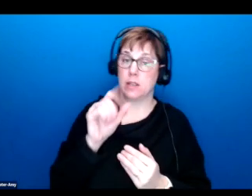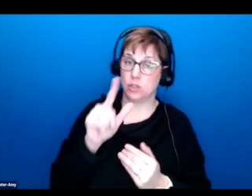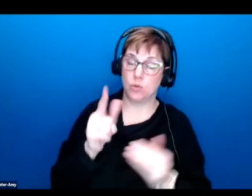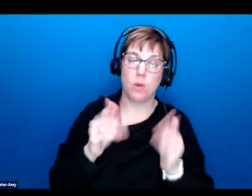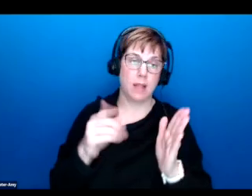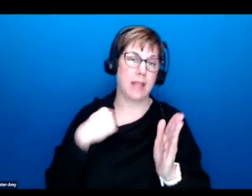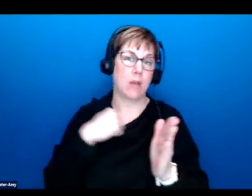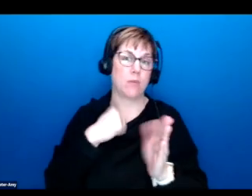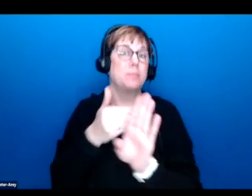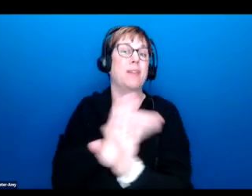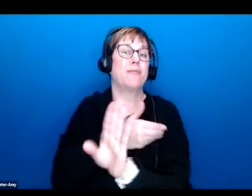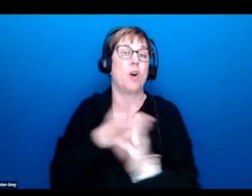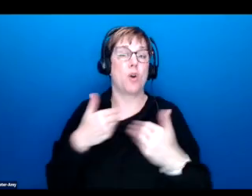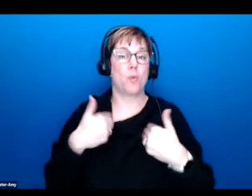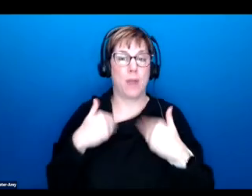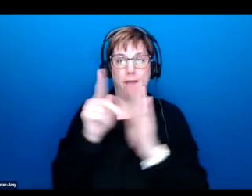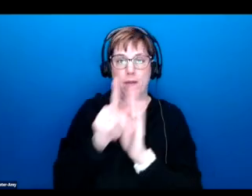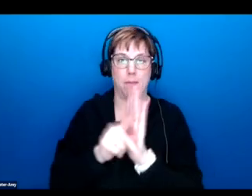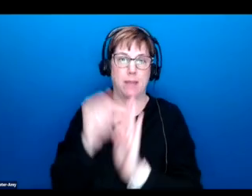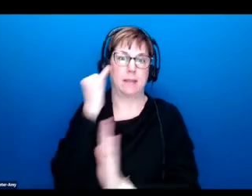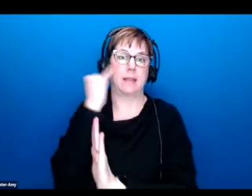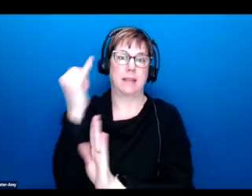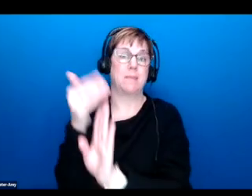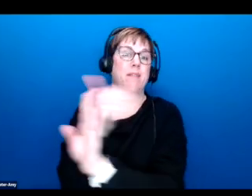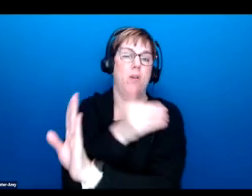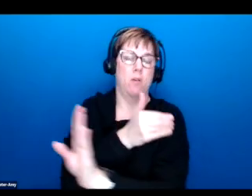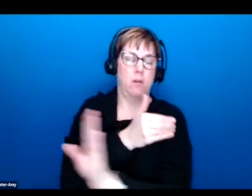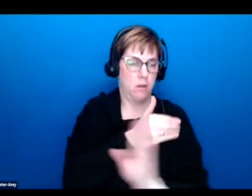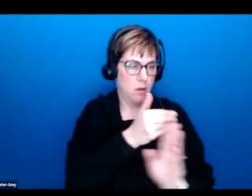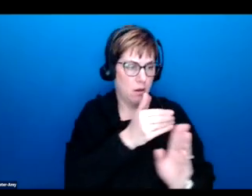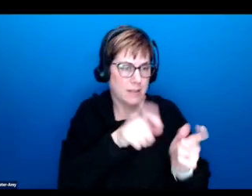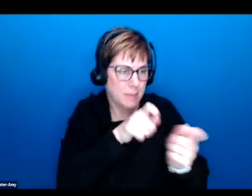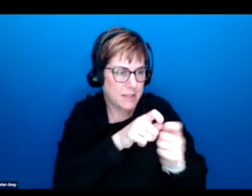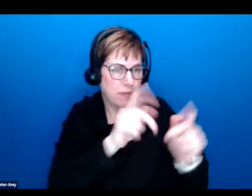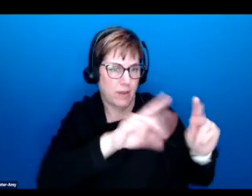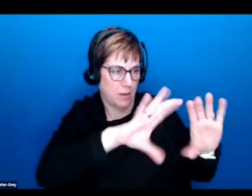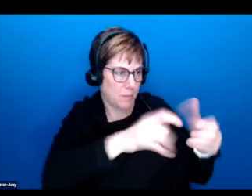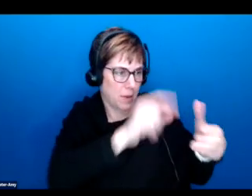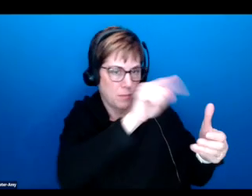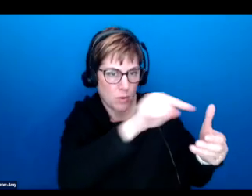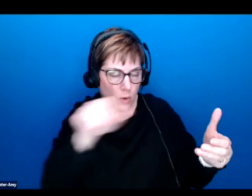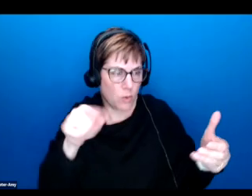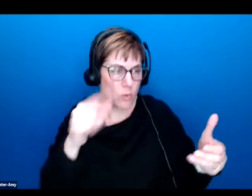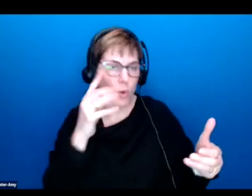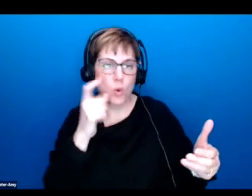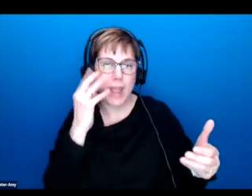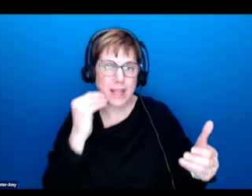before we have a policy idea to identify target populations that are experiencing barriers that we